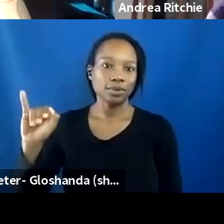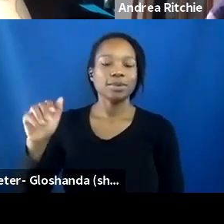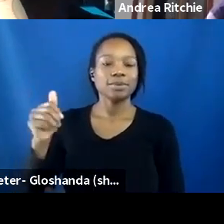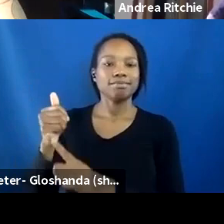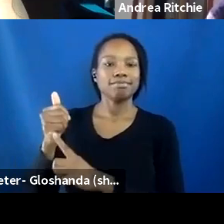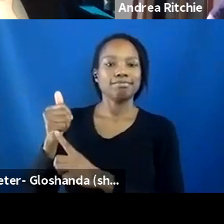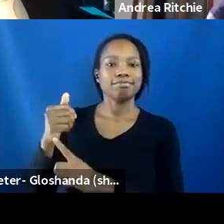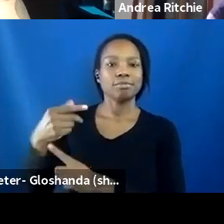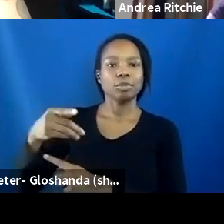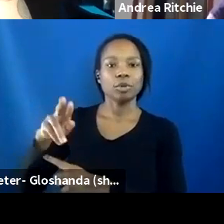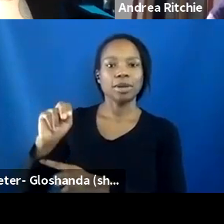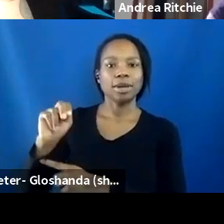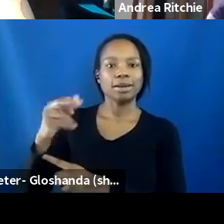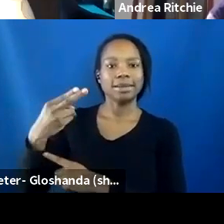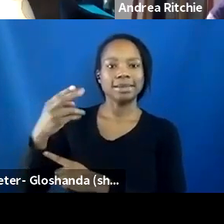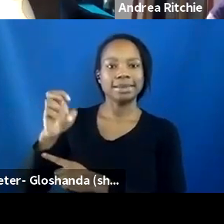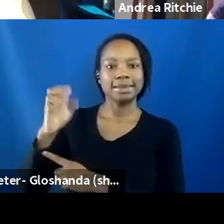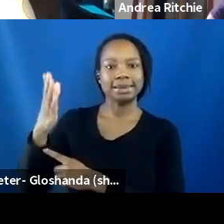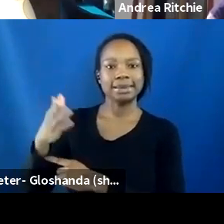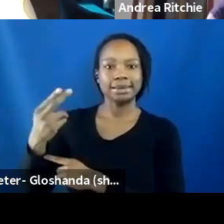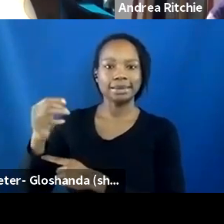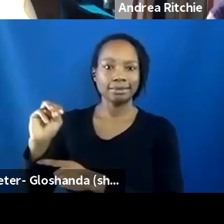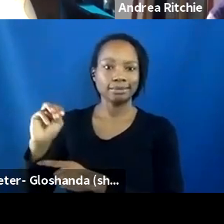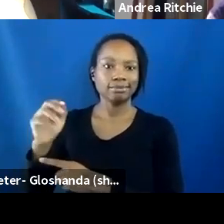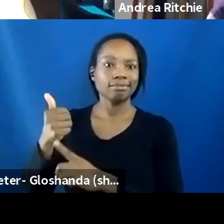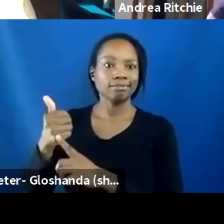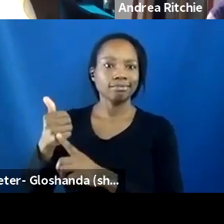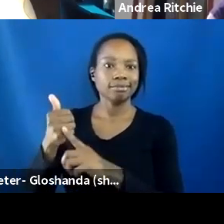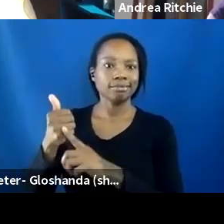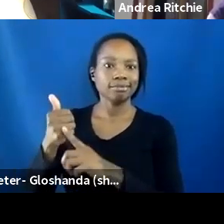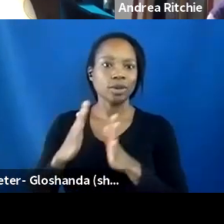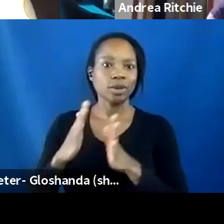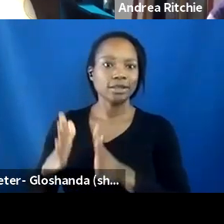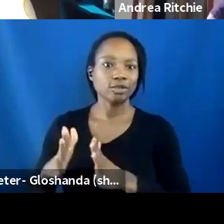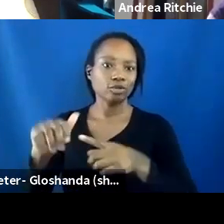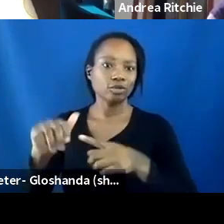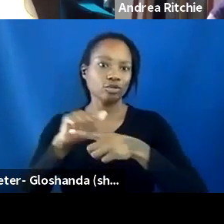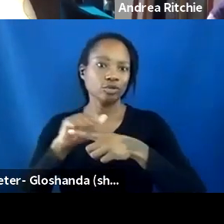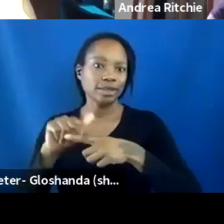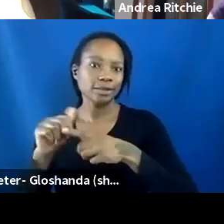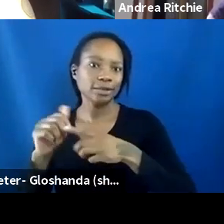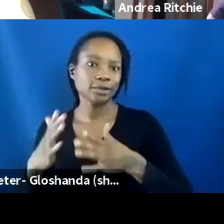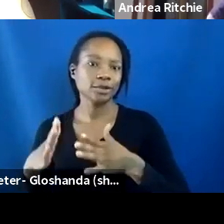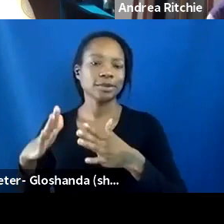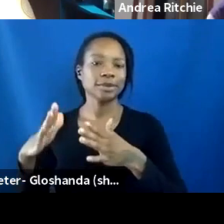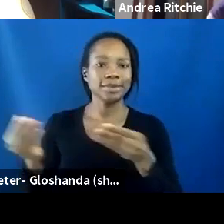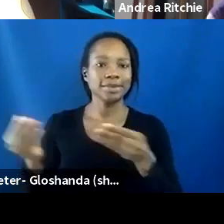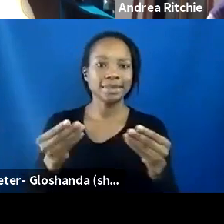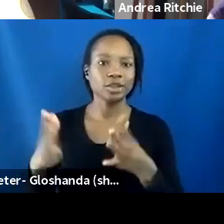has been an organizer, trainer, and facilitator for almost 20 years. He's had the privilege of living